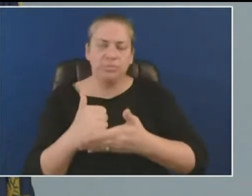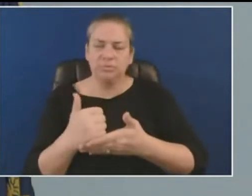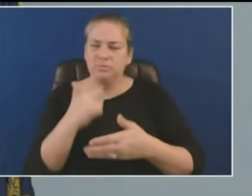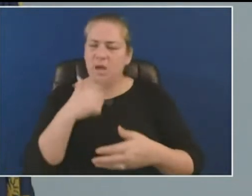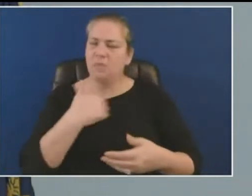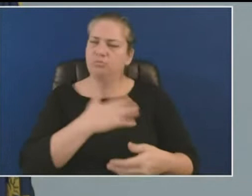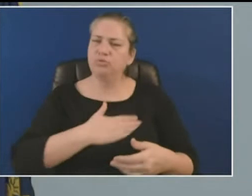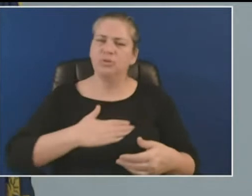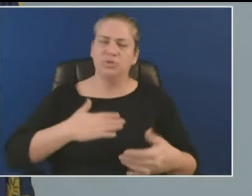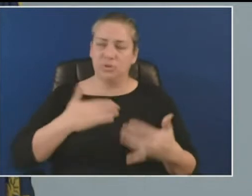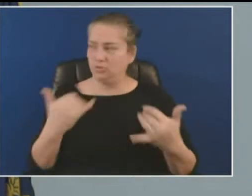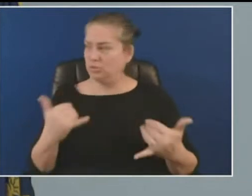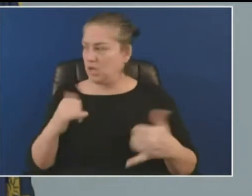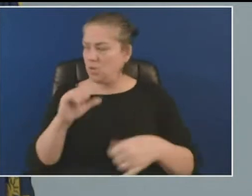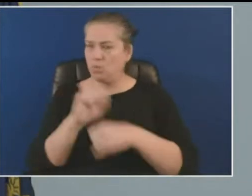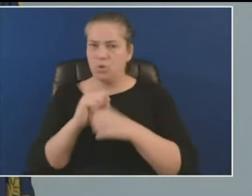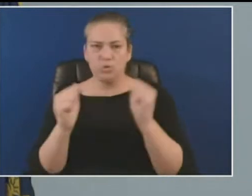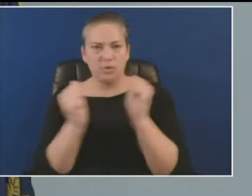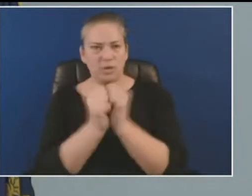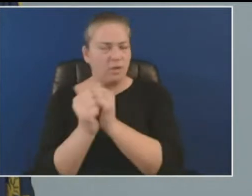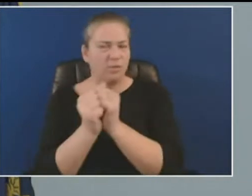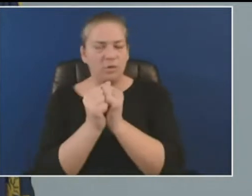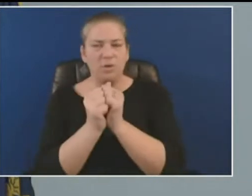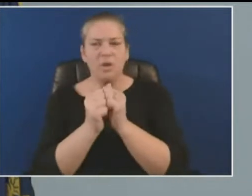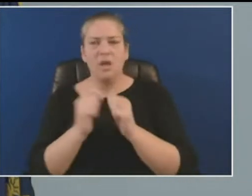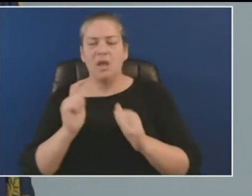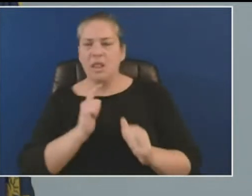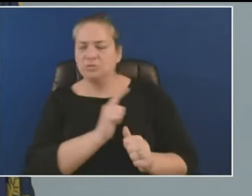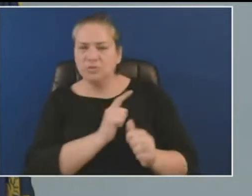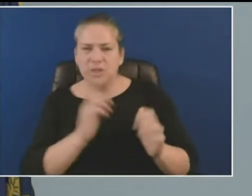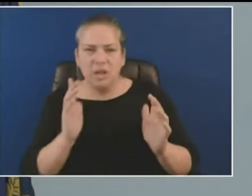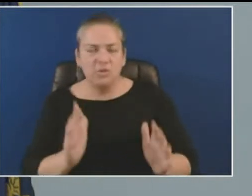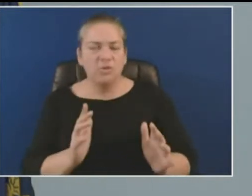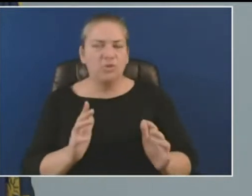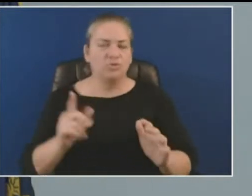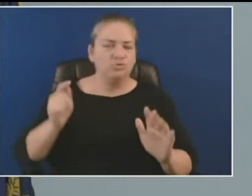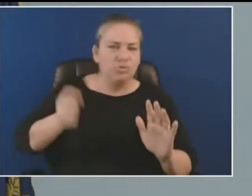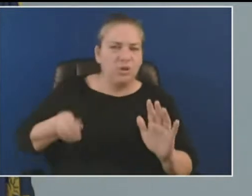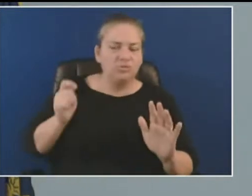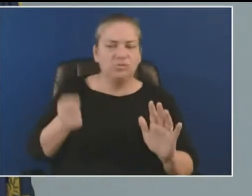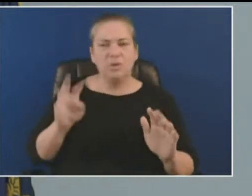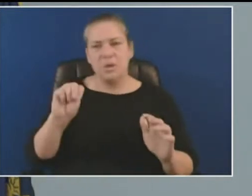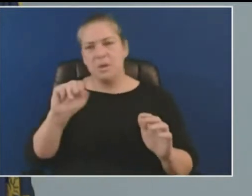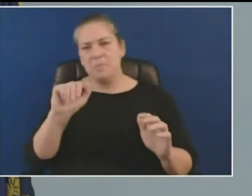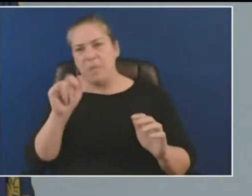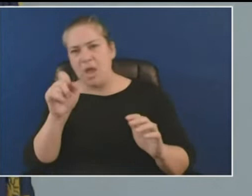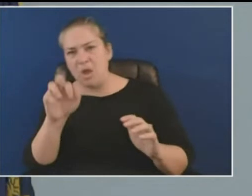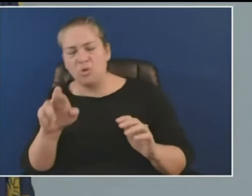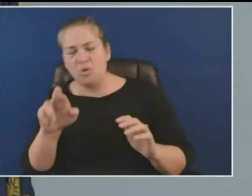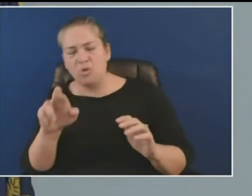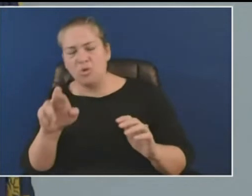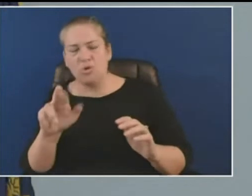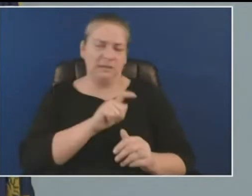with both the area legislators, the. The judge, the the Mayor Police Sheriff's Office firefighters.